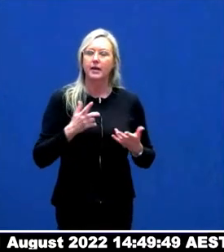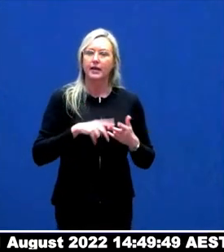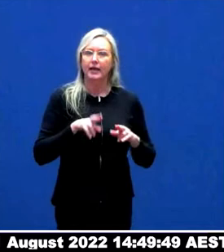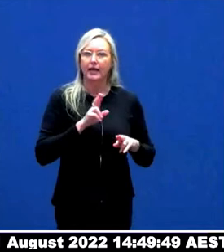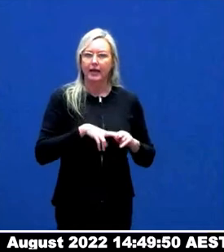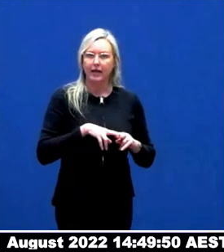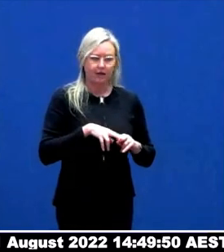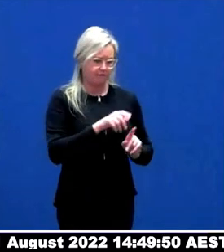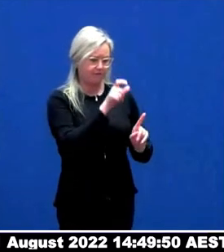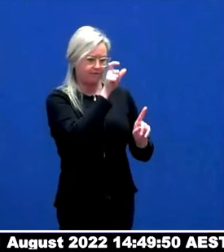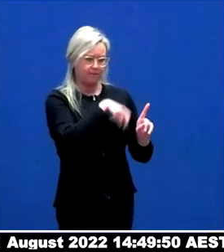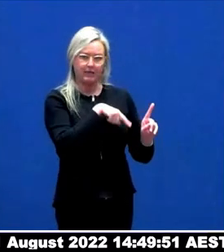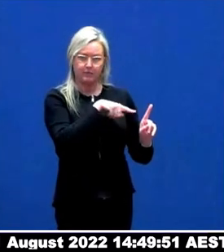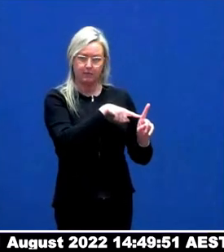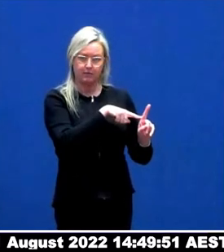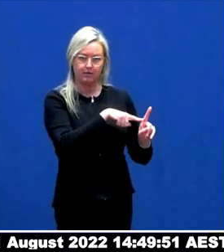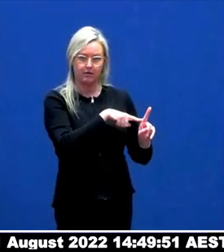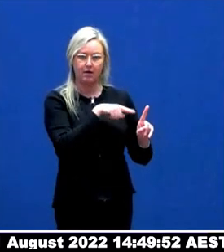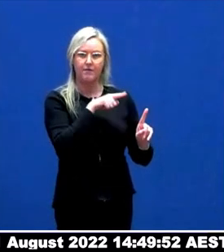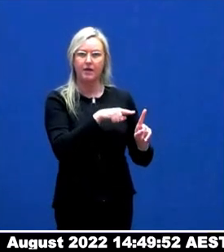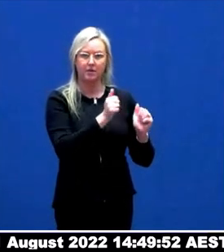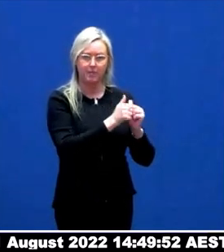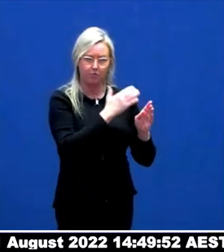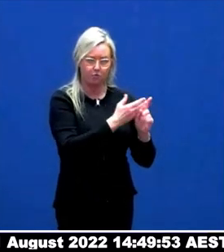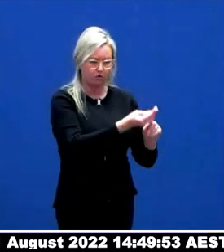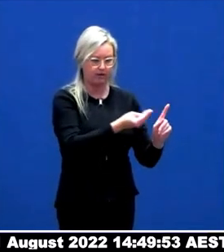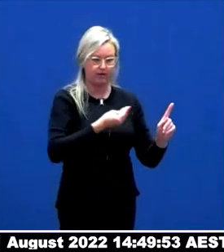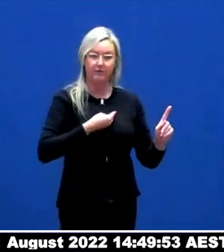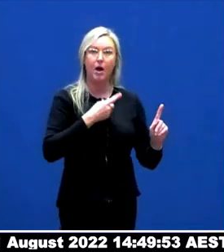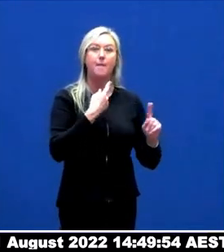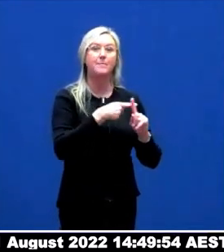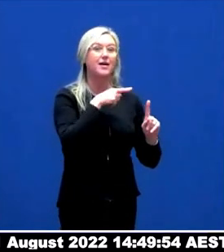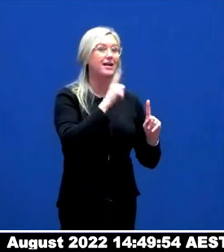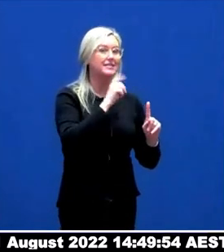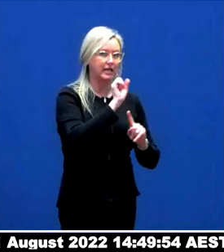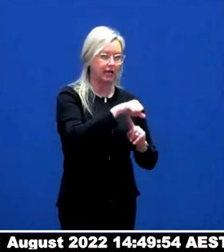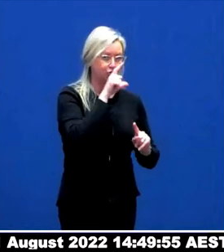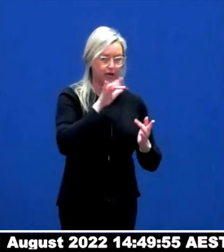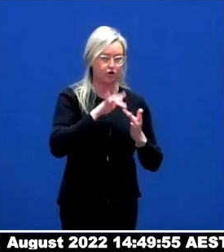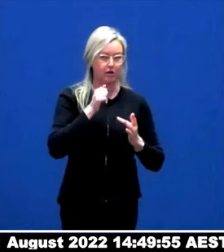participant has submitted and consent has been given, does the delegate contact those